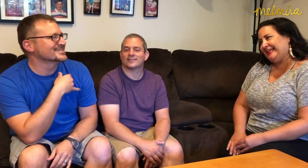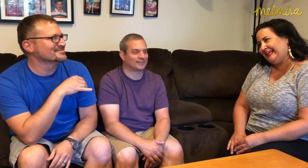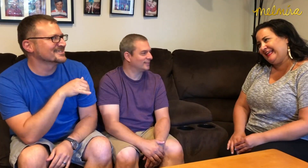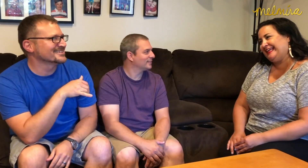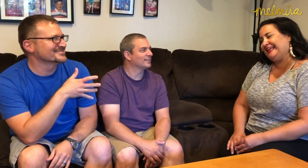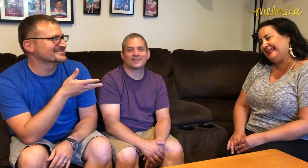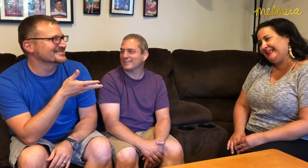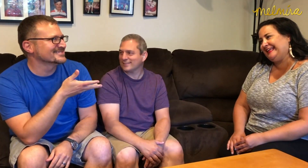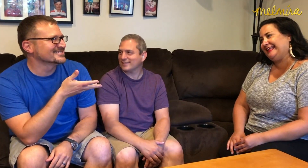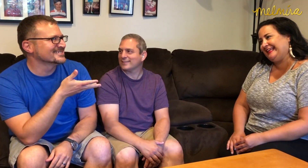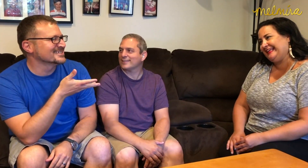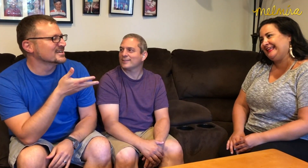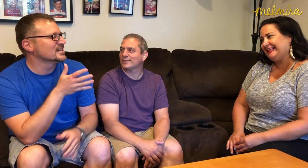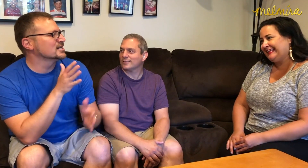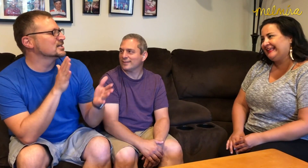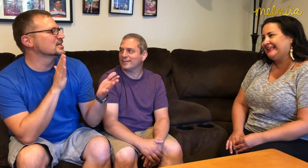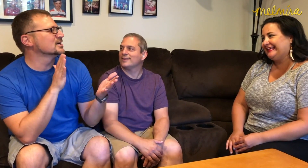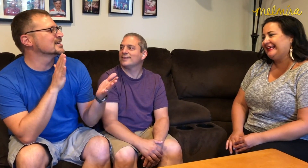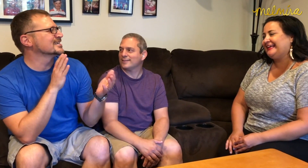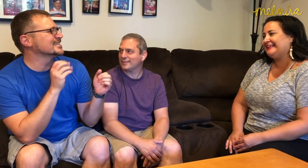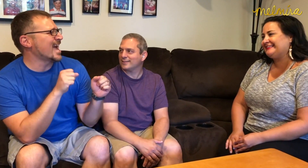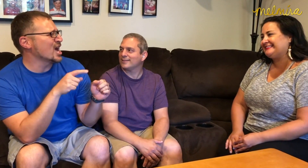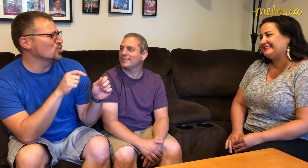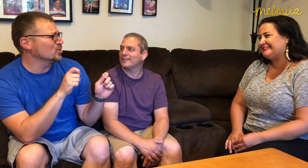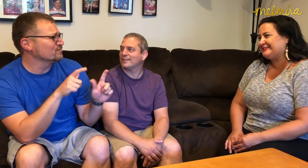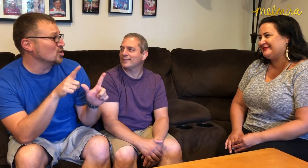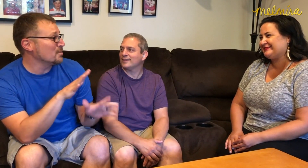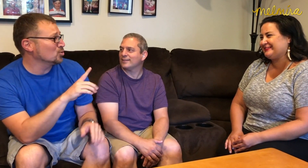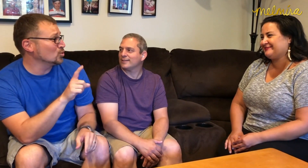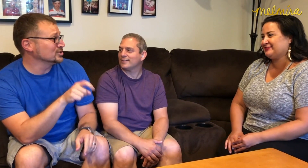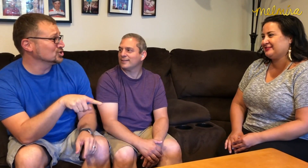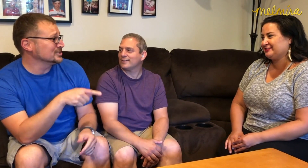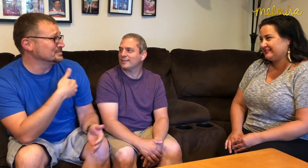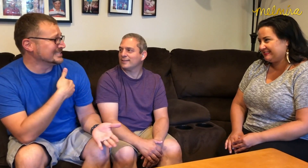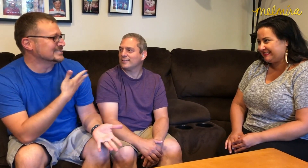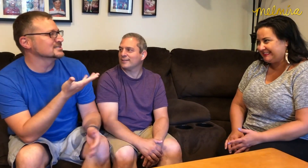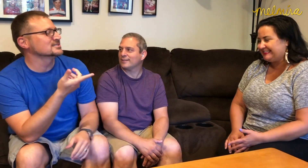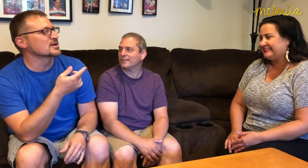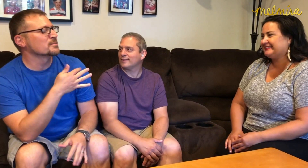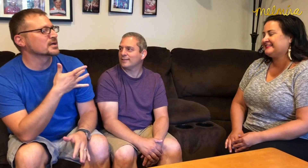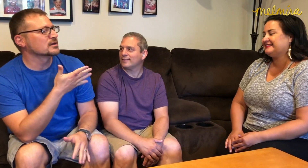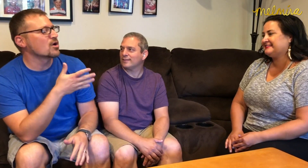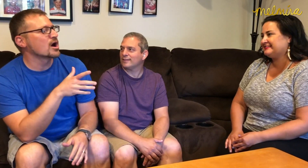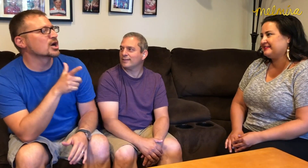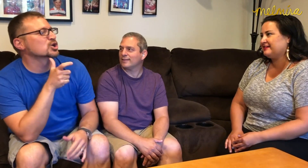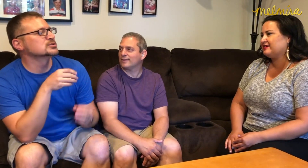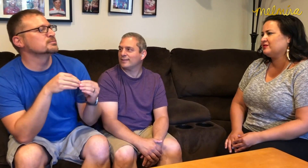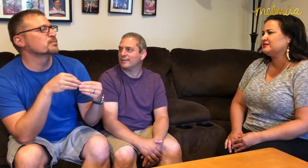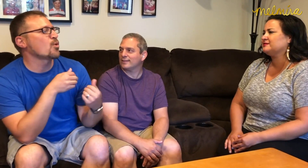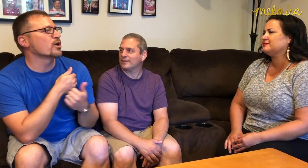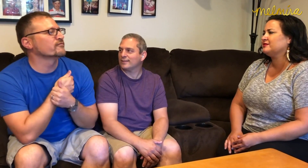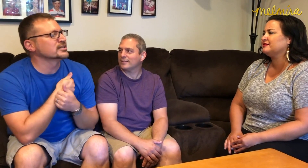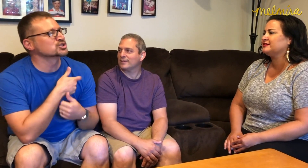I'm like, umm... Can you reframe your question, please? Oh, I mean, who's more affectionate?